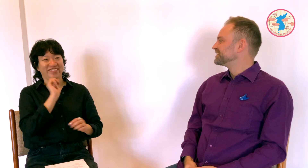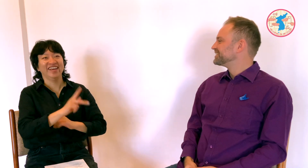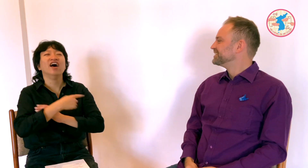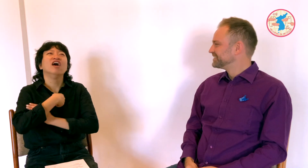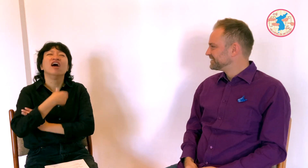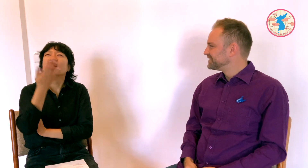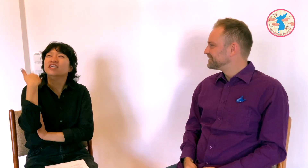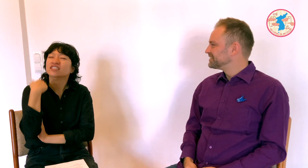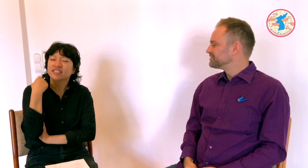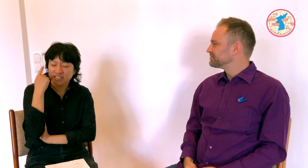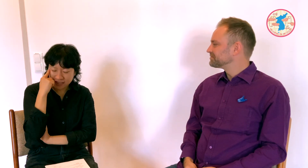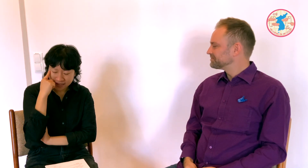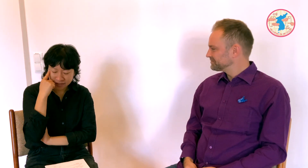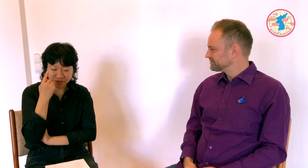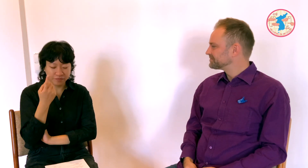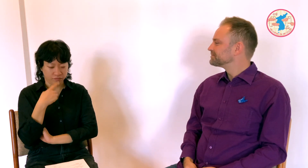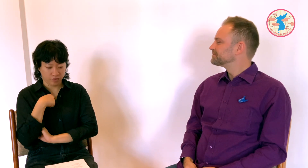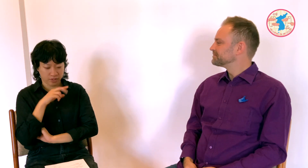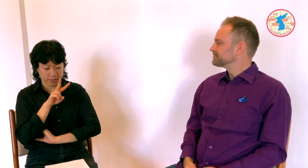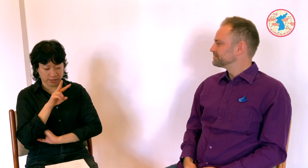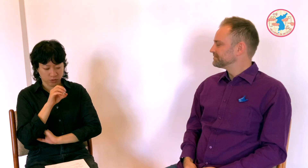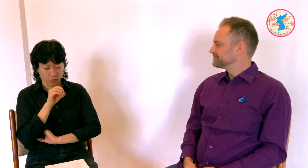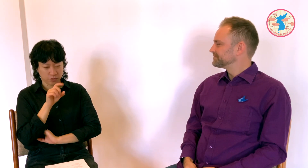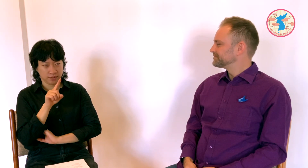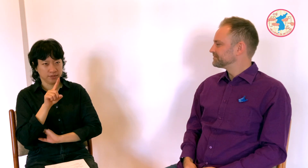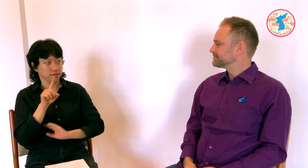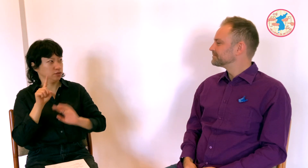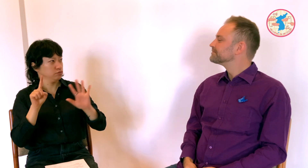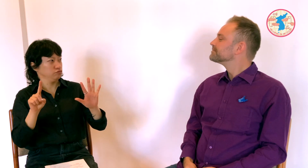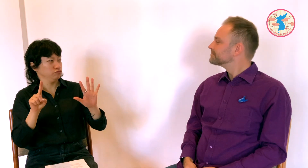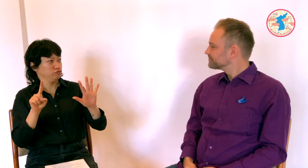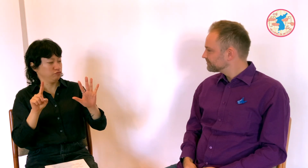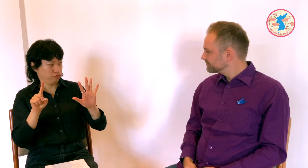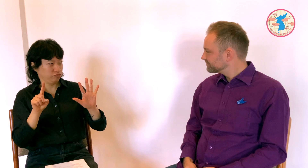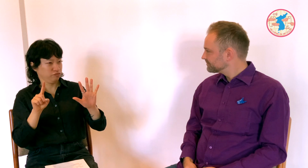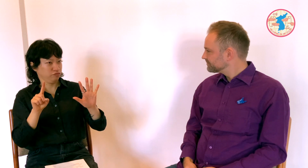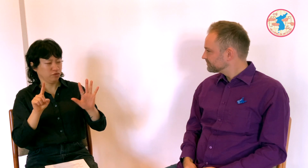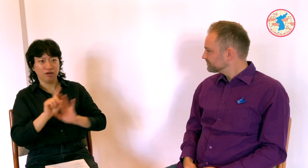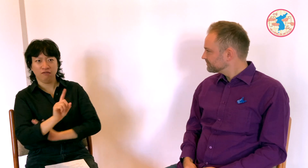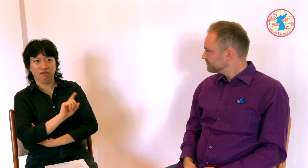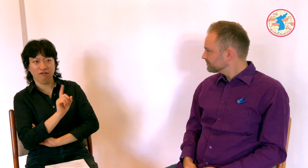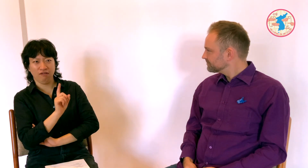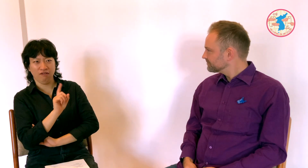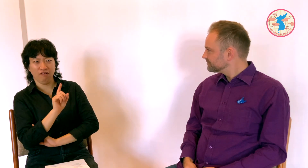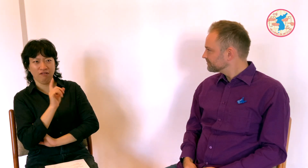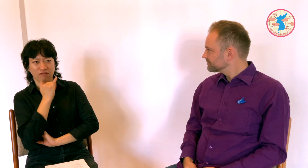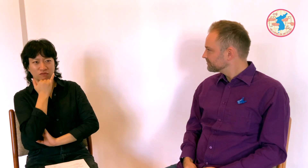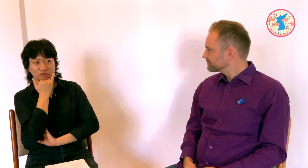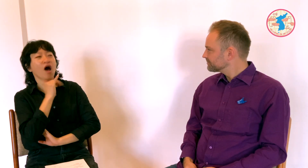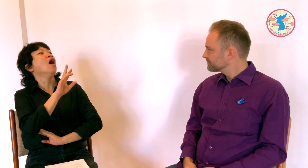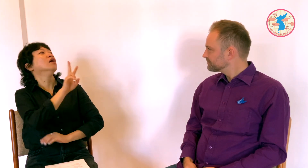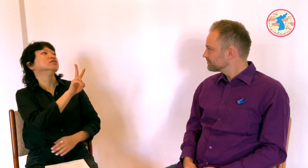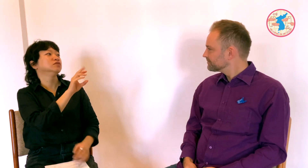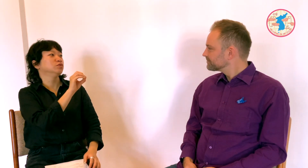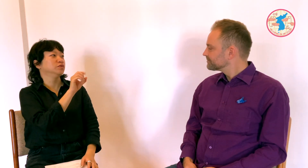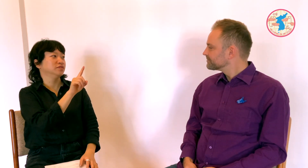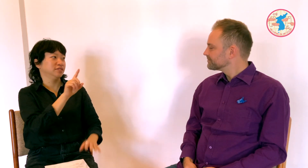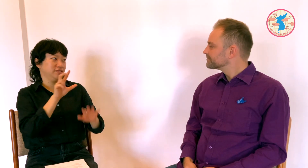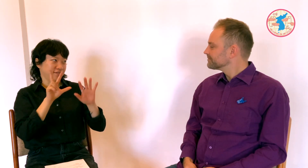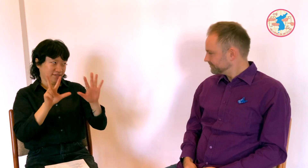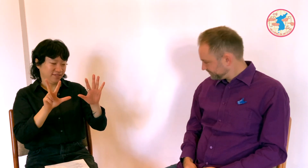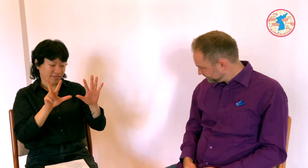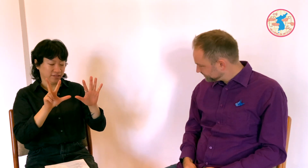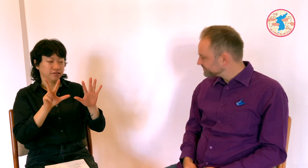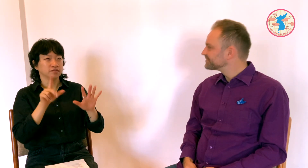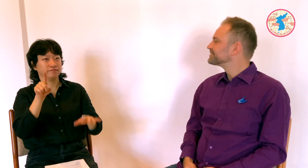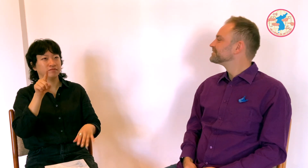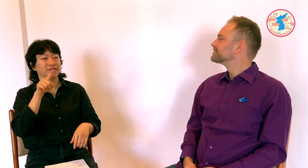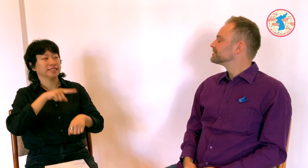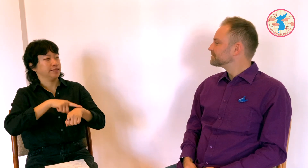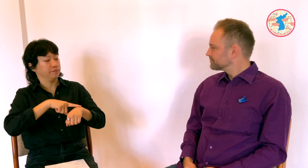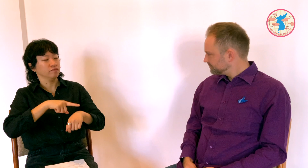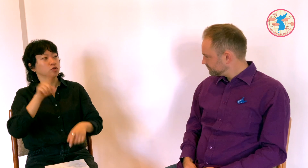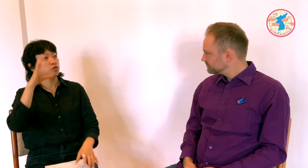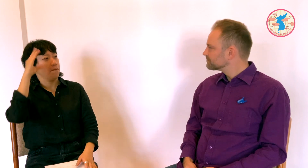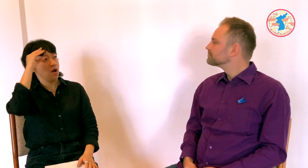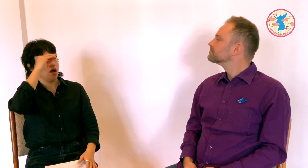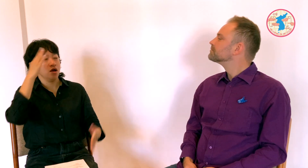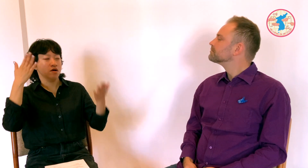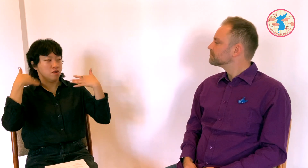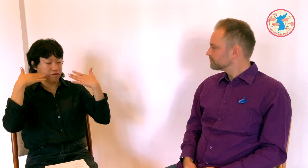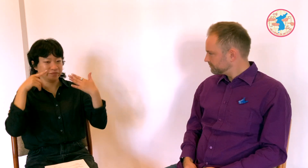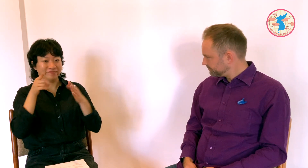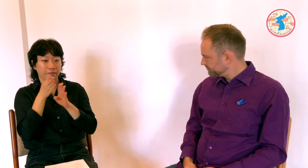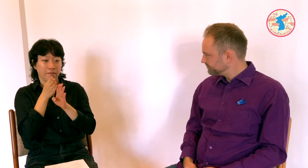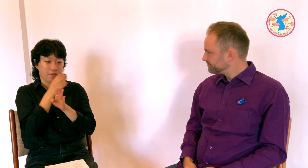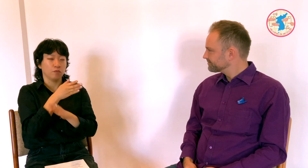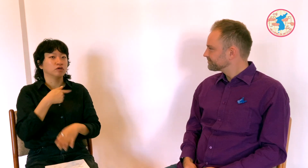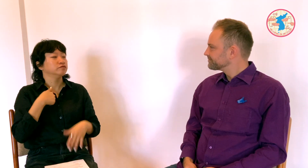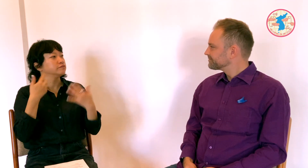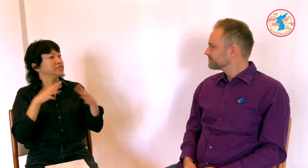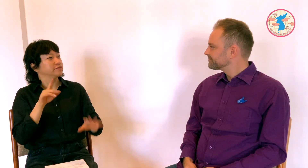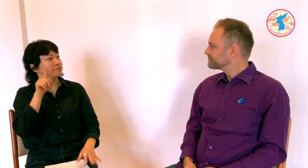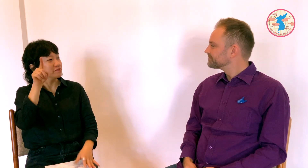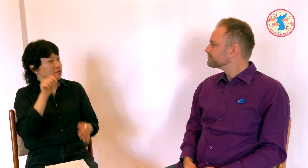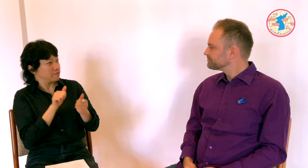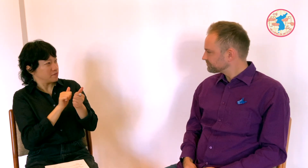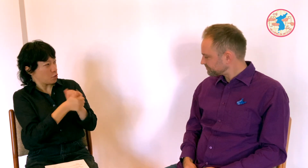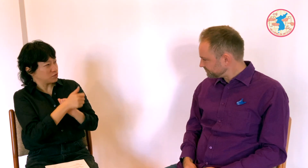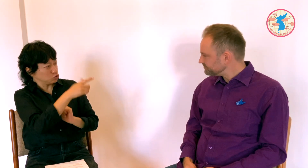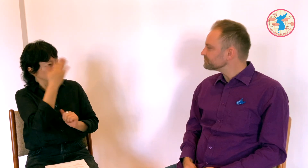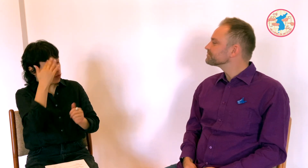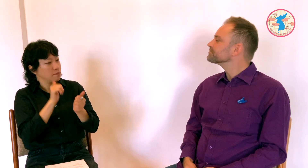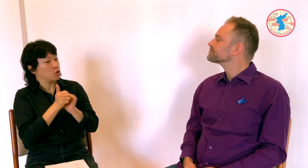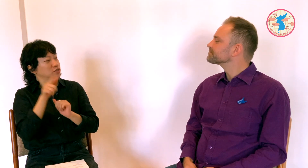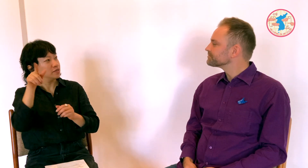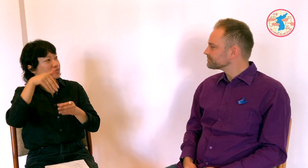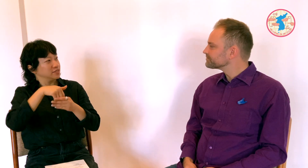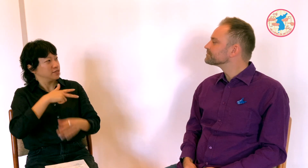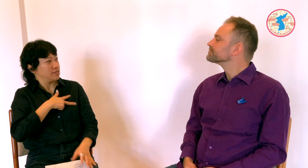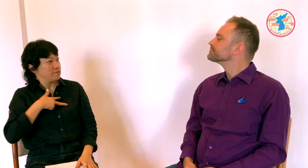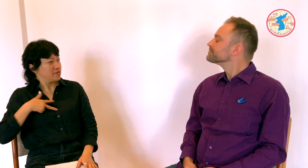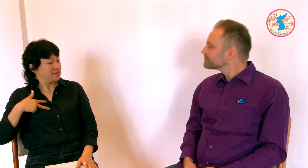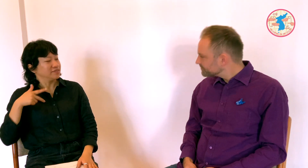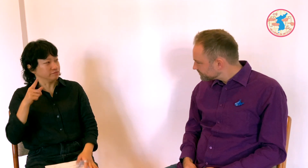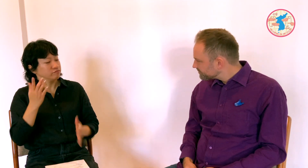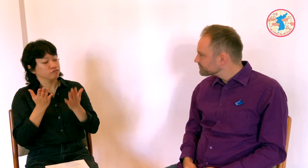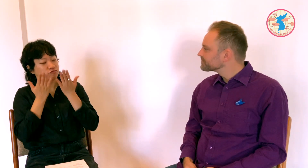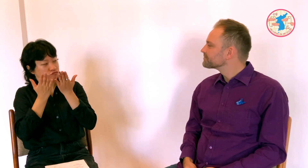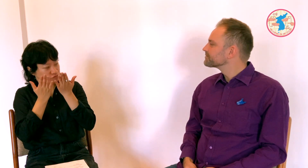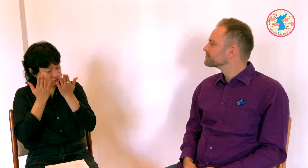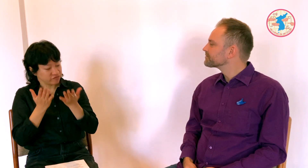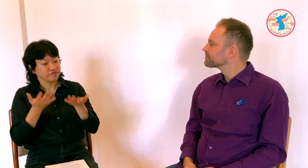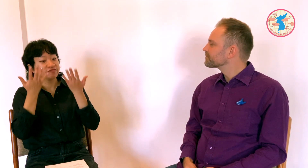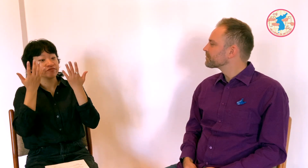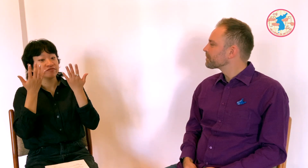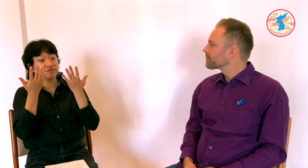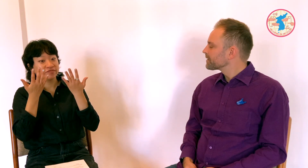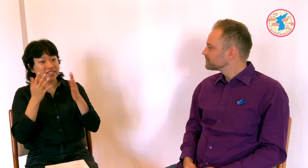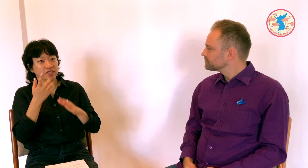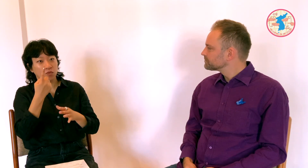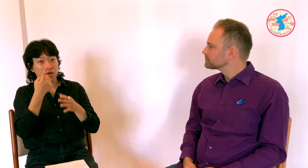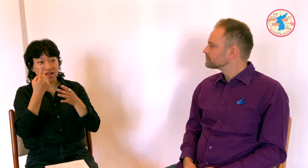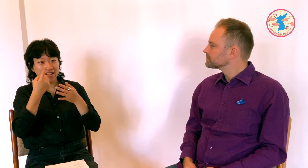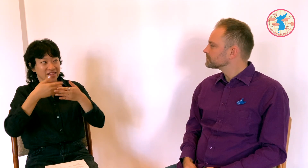Hyemi: Hmm, so back in 2016...ermm nah, I meant the summer of 2018, I had just completed my studies with the Frontrunners program in Denmark.